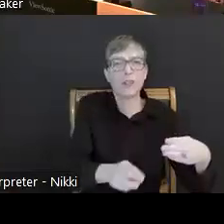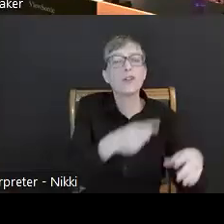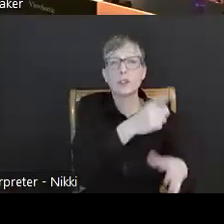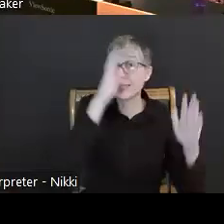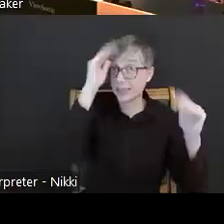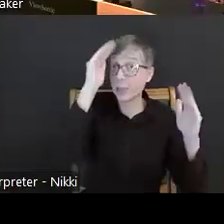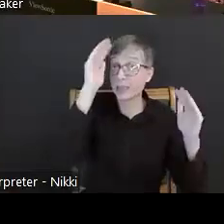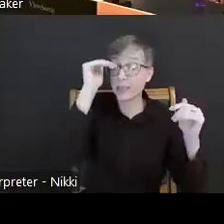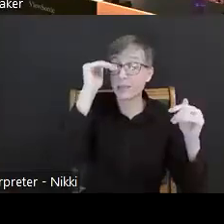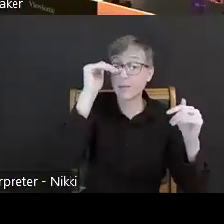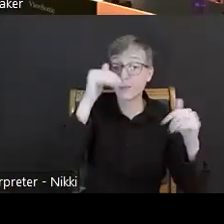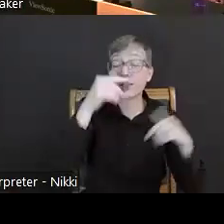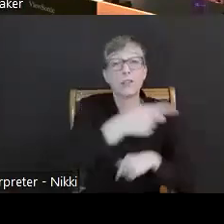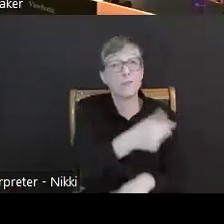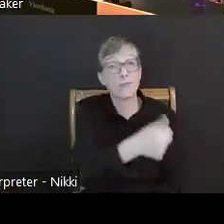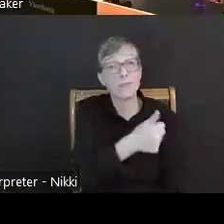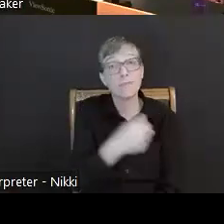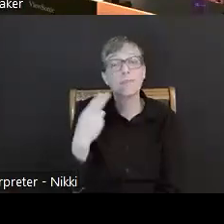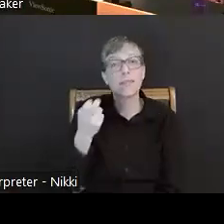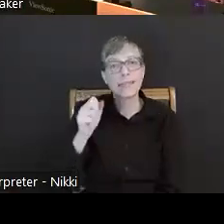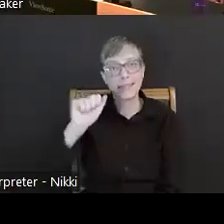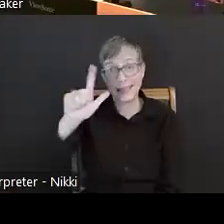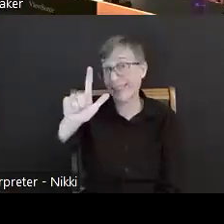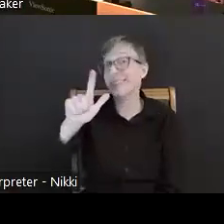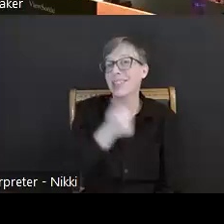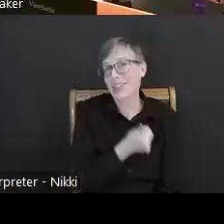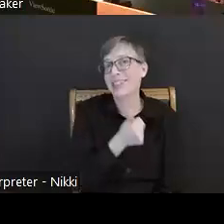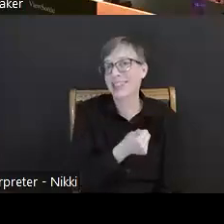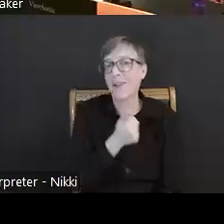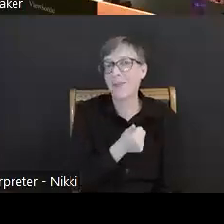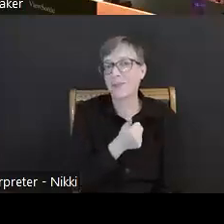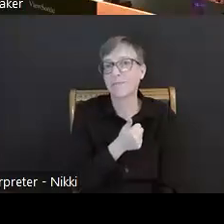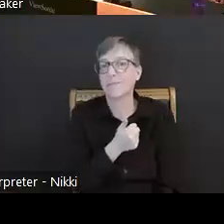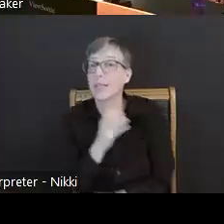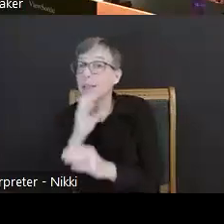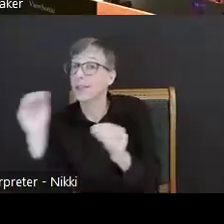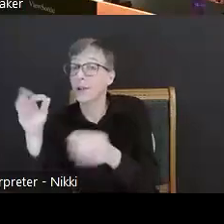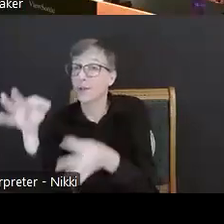from what she had experienced despite not having support through the court system unfortunately